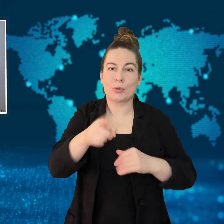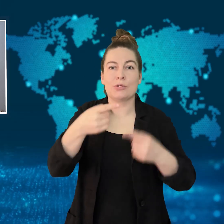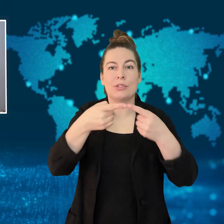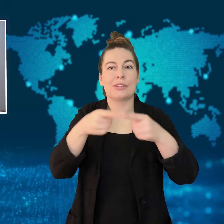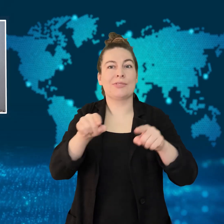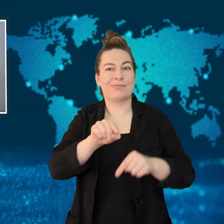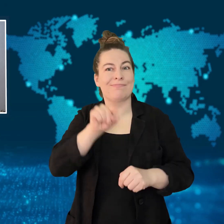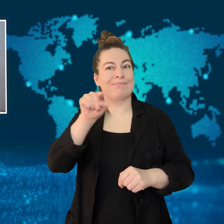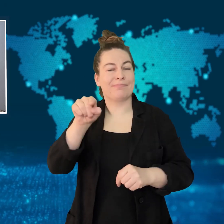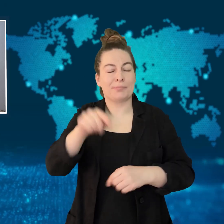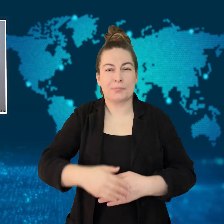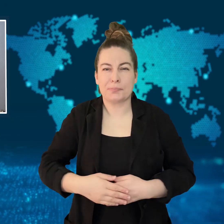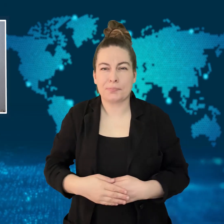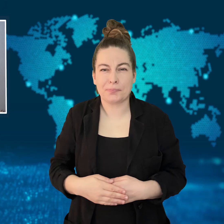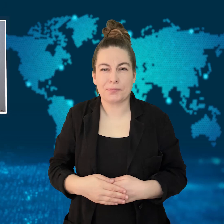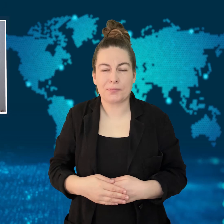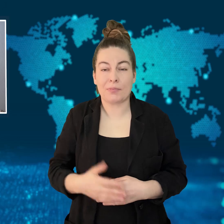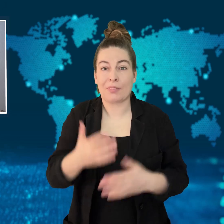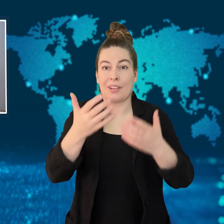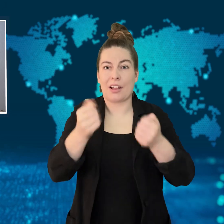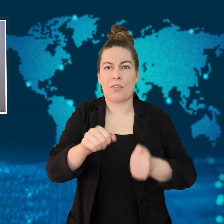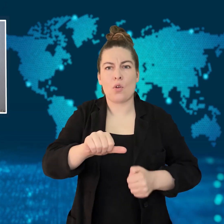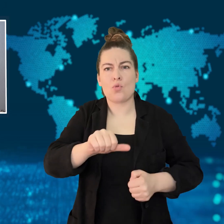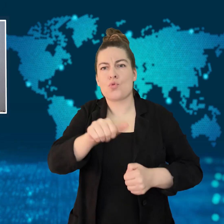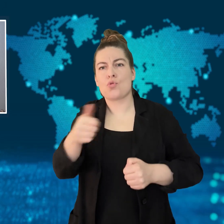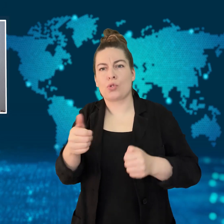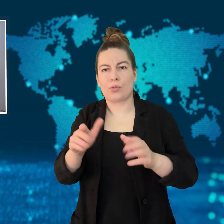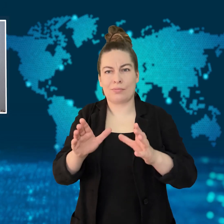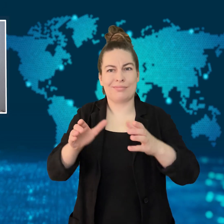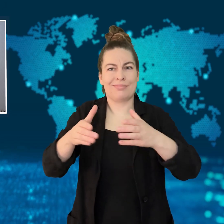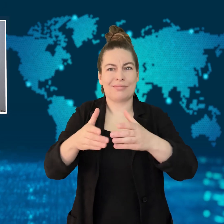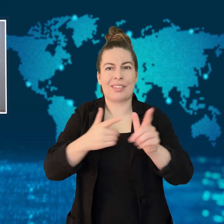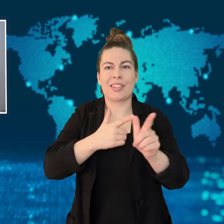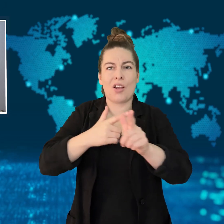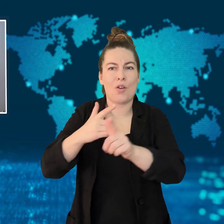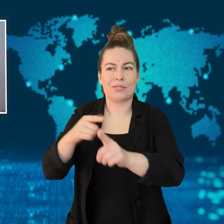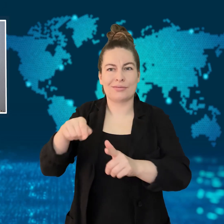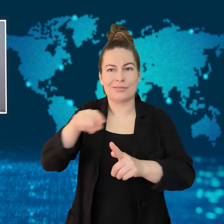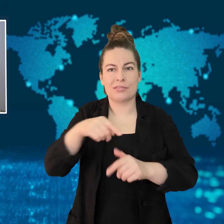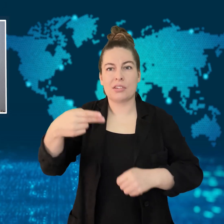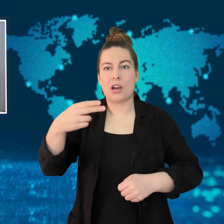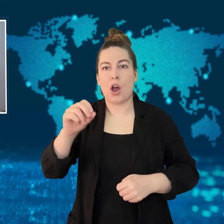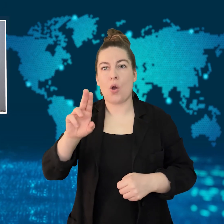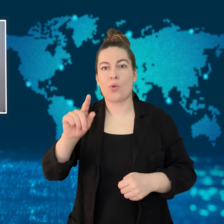The Houthis have continued to threaten US B-2 warships in the Atlantic.